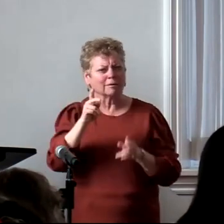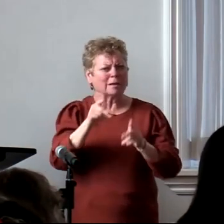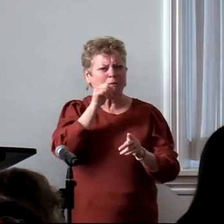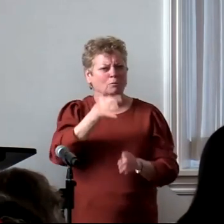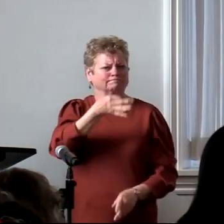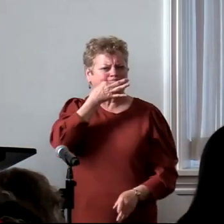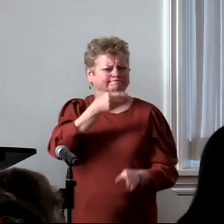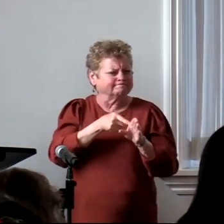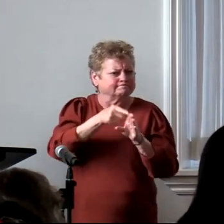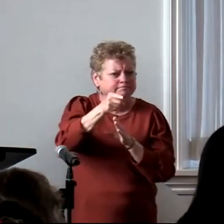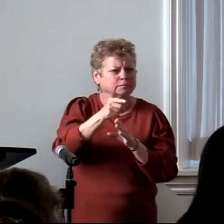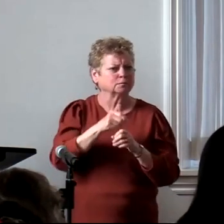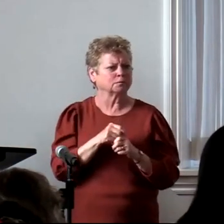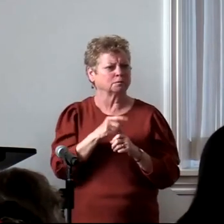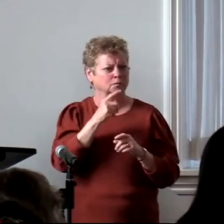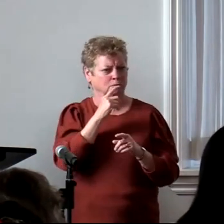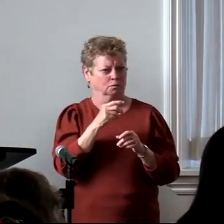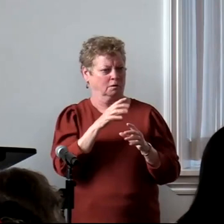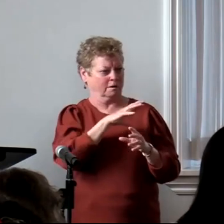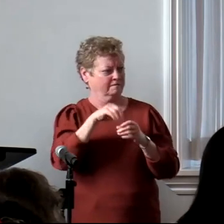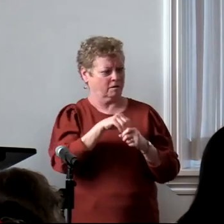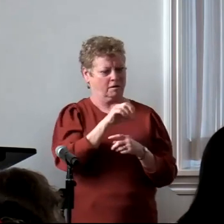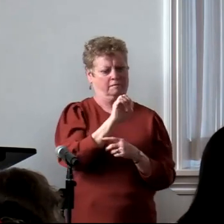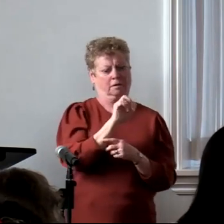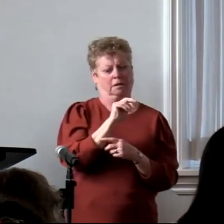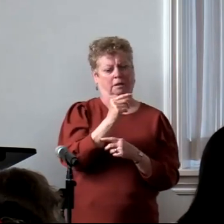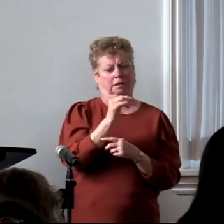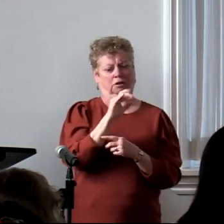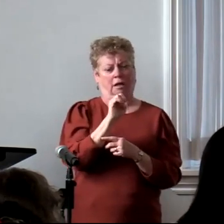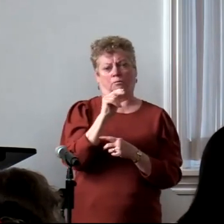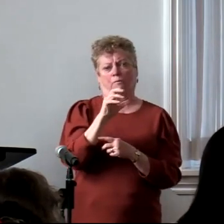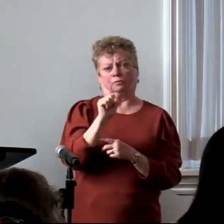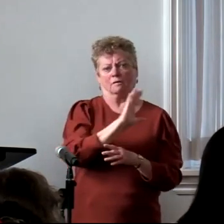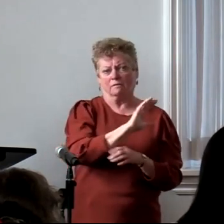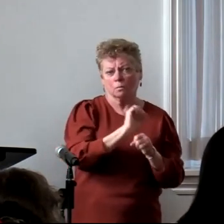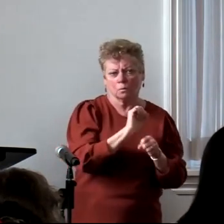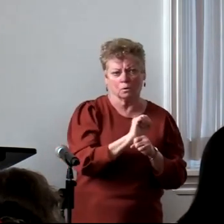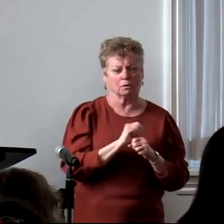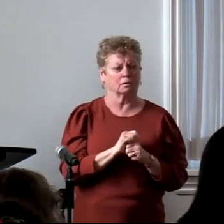and will build on the Engage Nova Scotia work. And we will of course be focused on the index